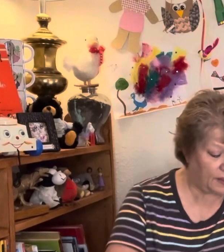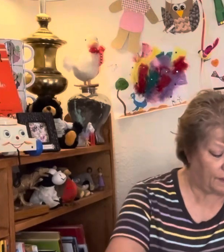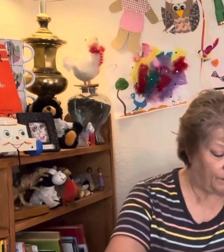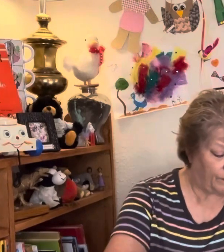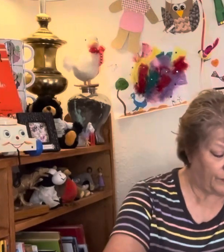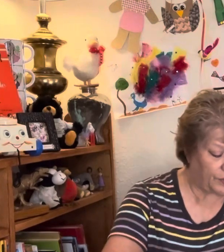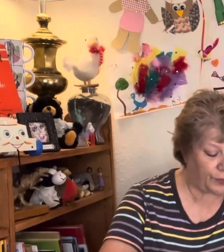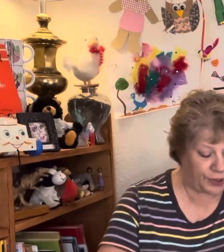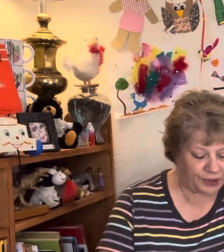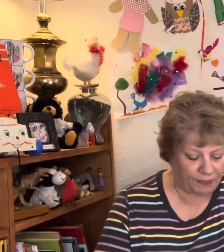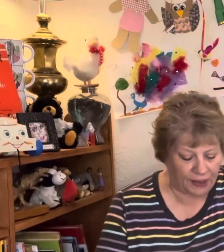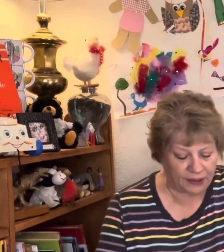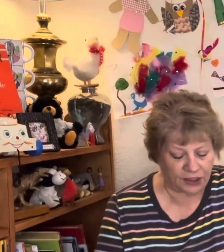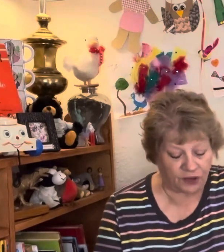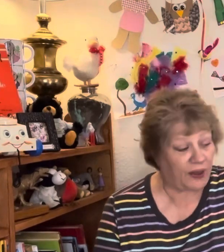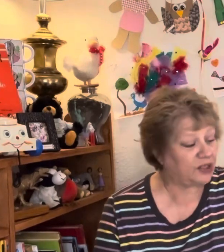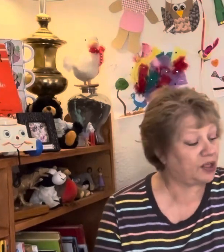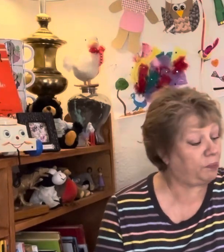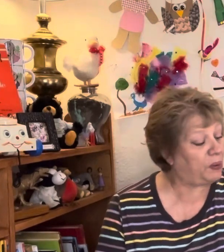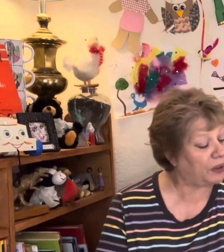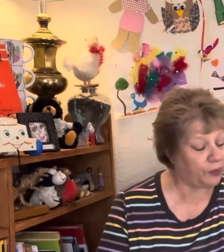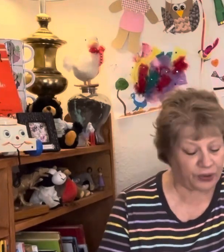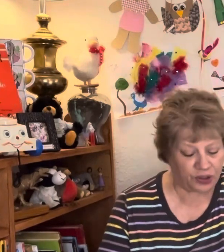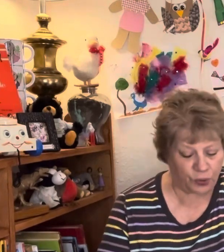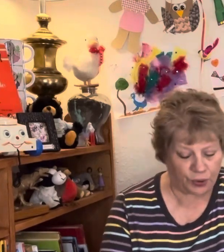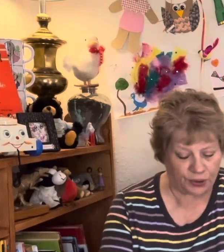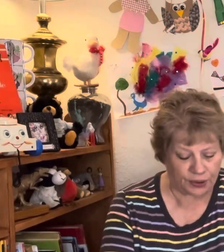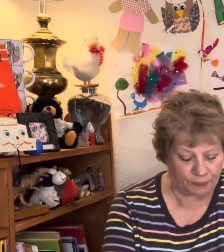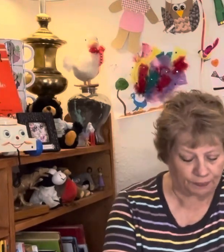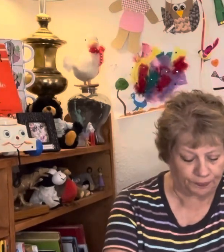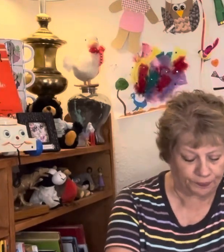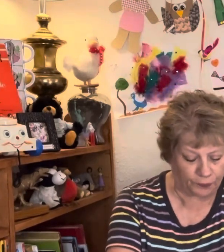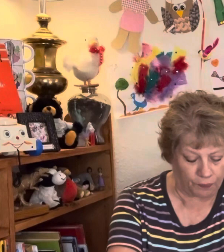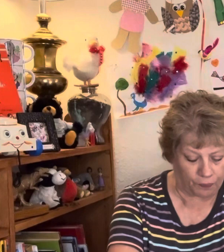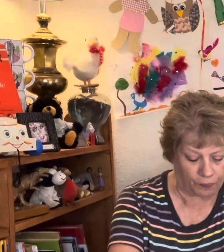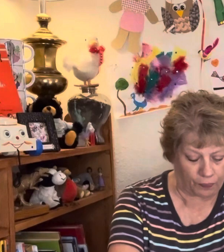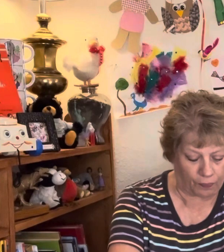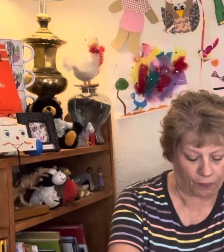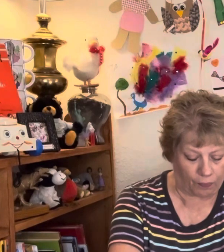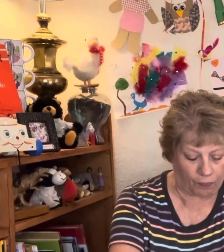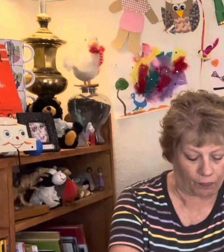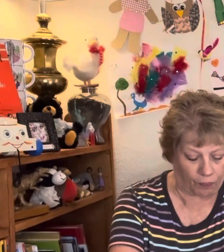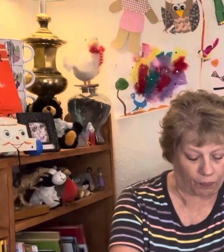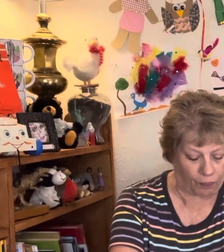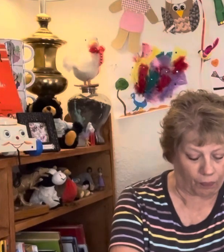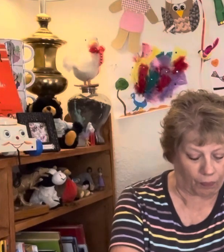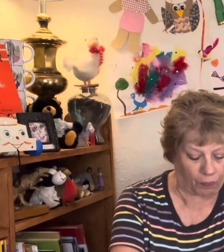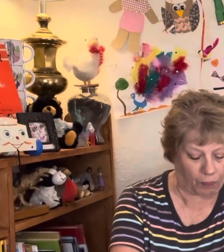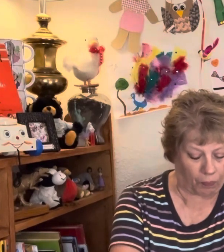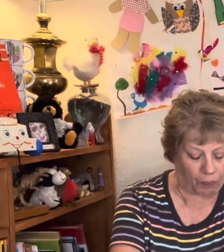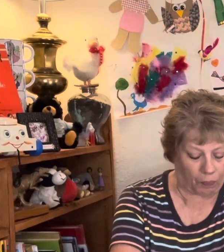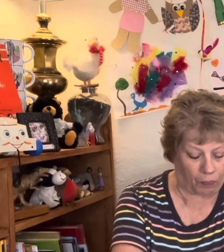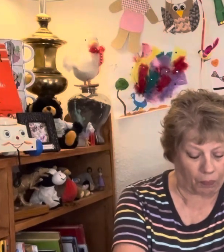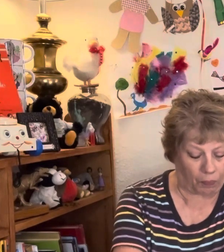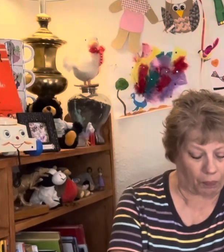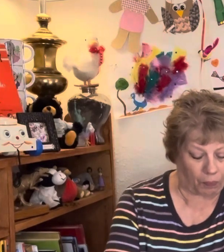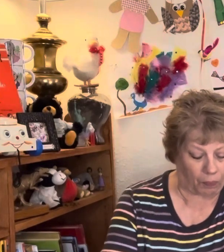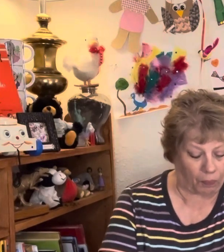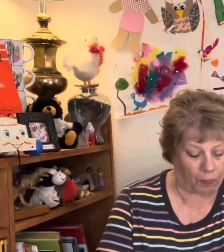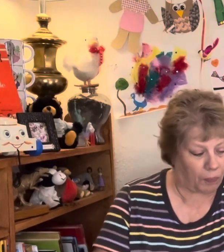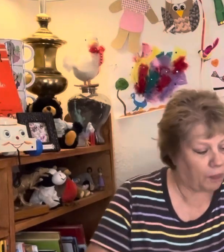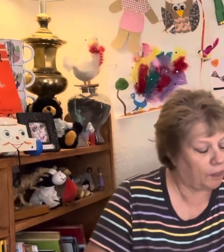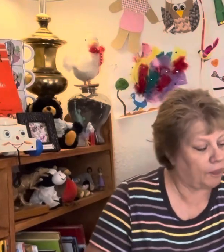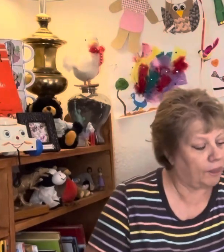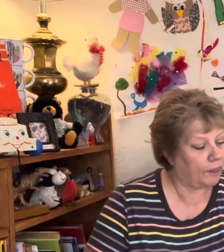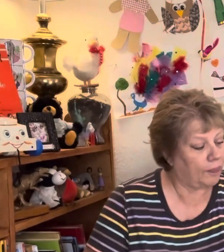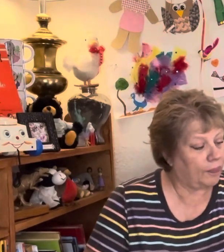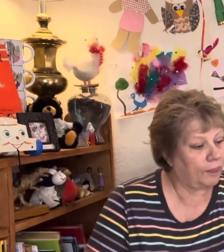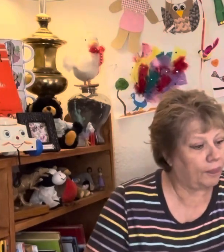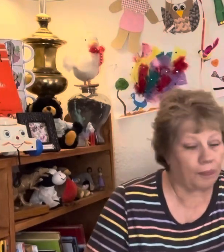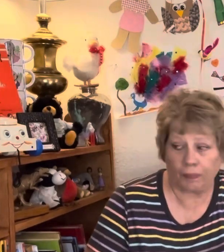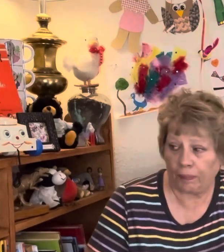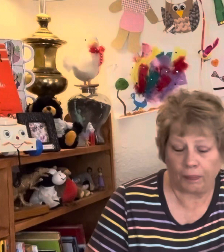So what are some things that you've actually built with tools. BUSTER: I have built a cabinet. (I did build a cabinet once.)